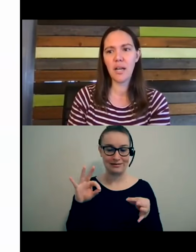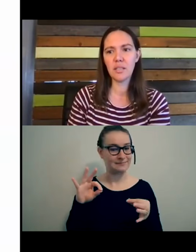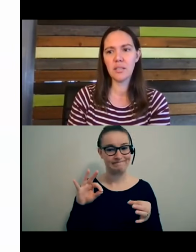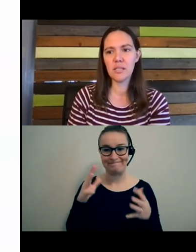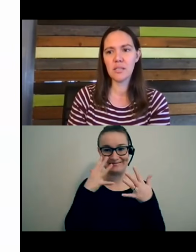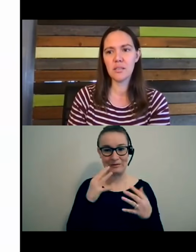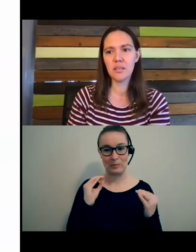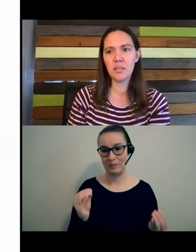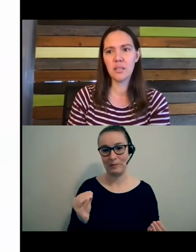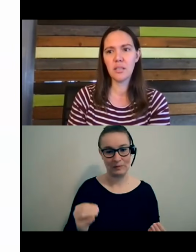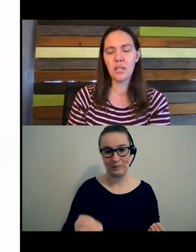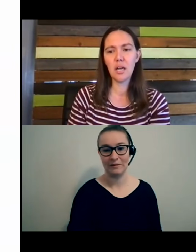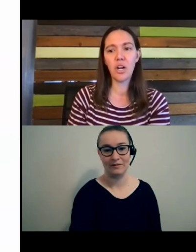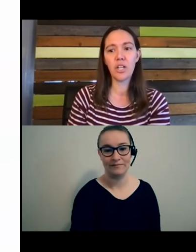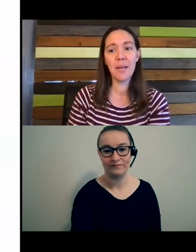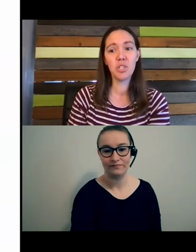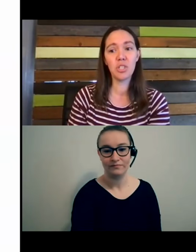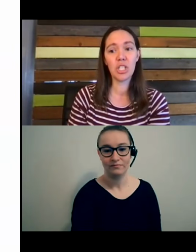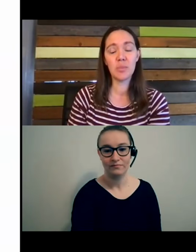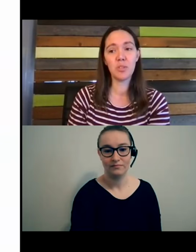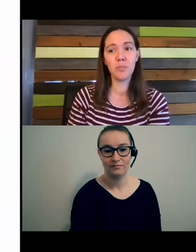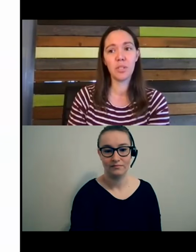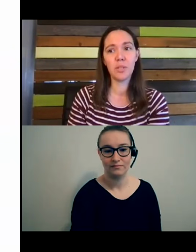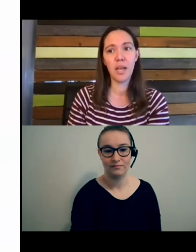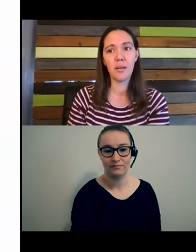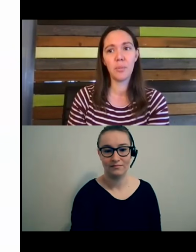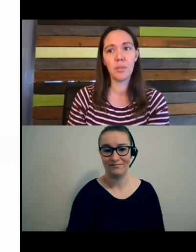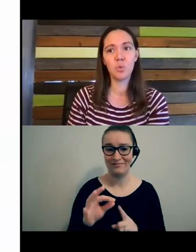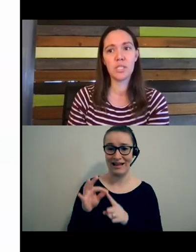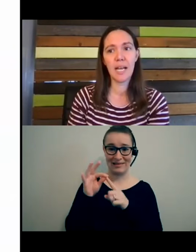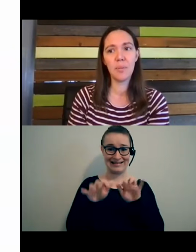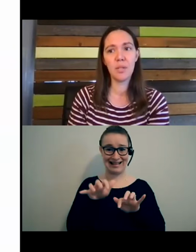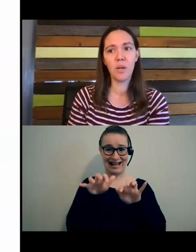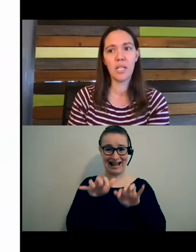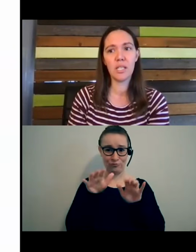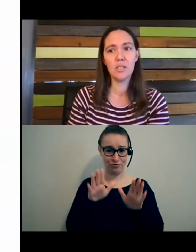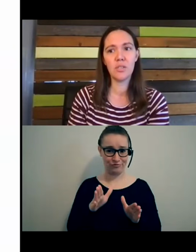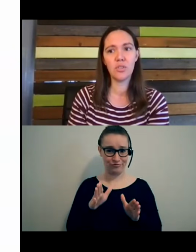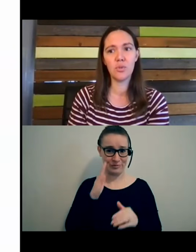unless our captioner is more familiar with that, because we're typing right into Zoom.